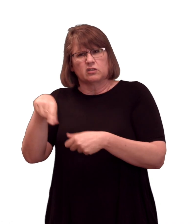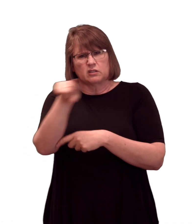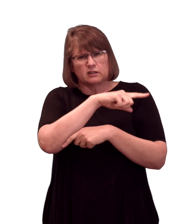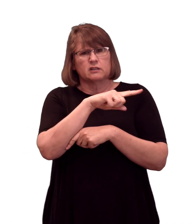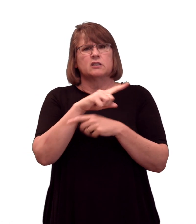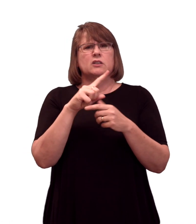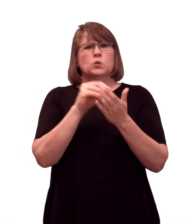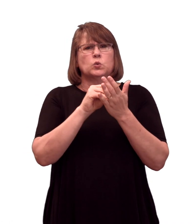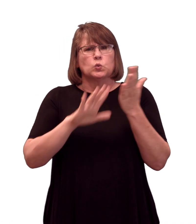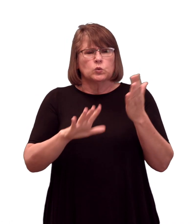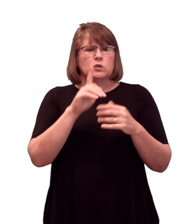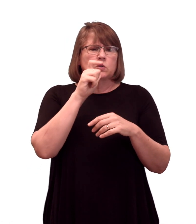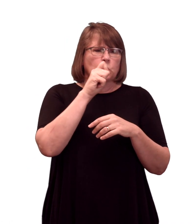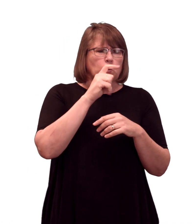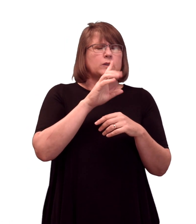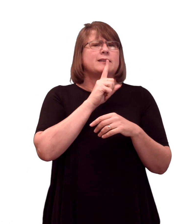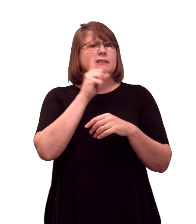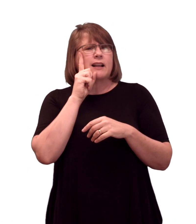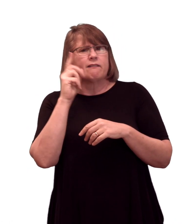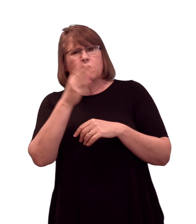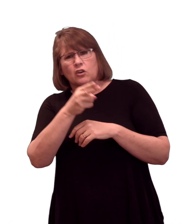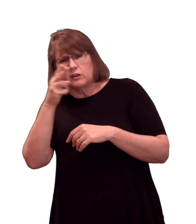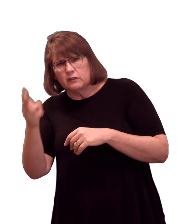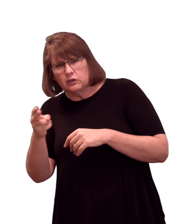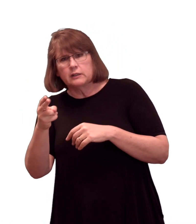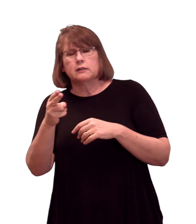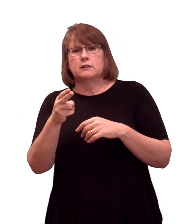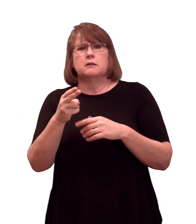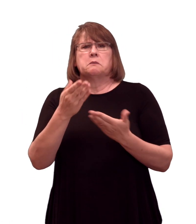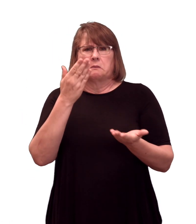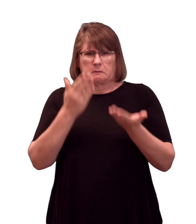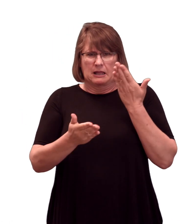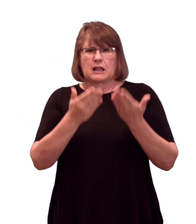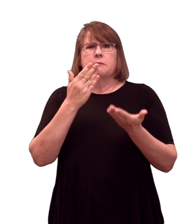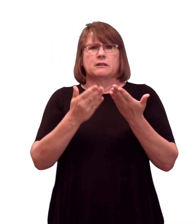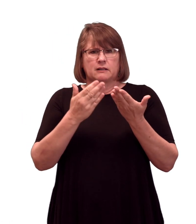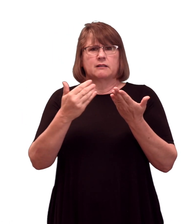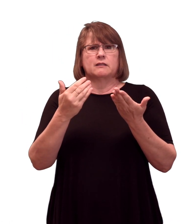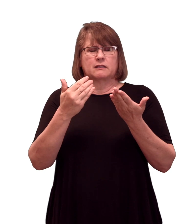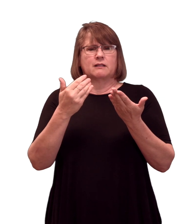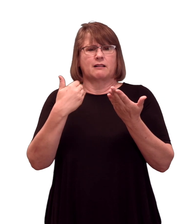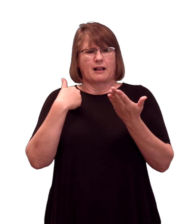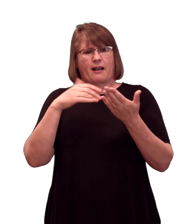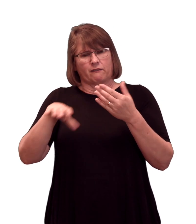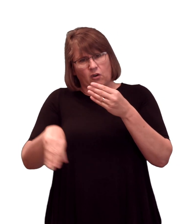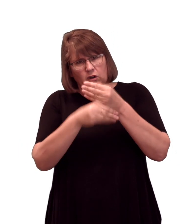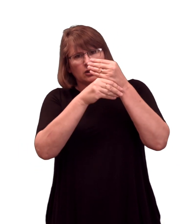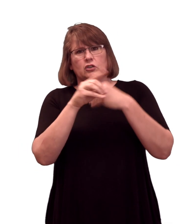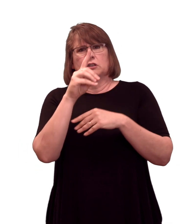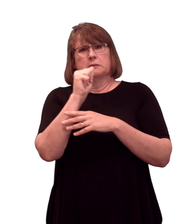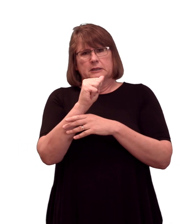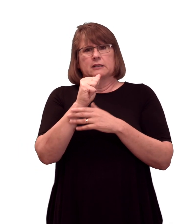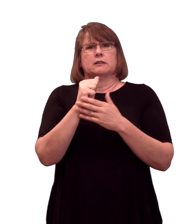deaf and hard of hearing students with disabilities may have